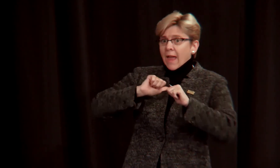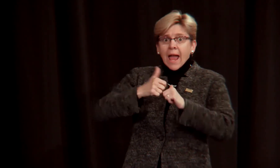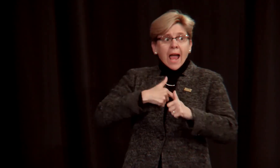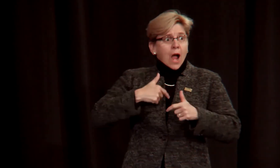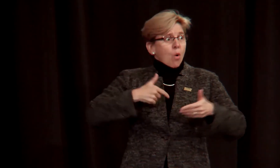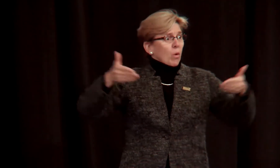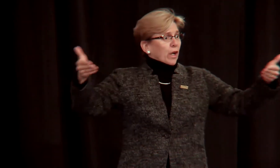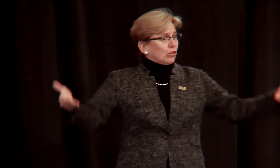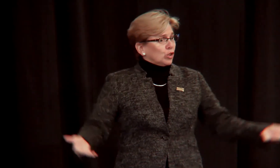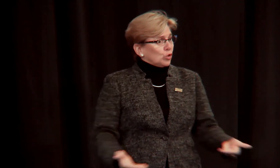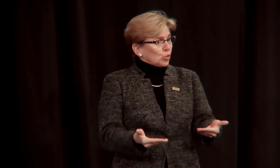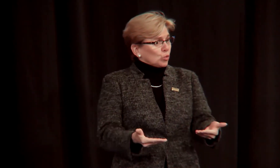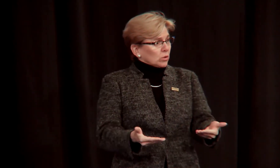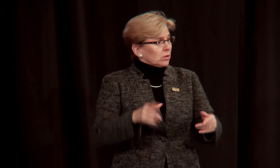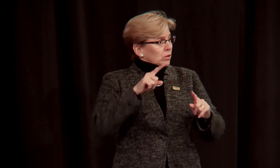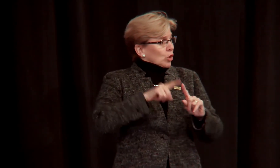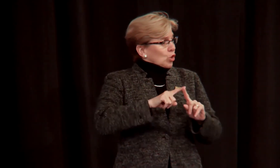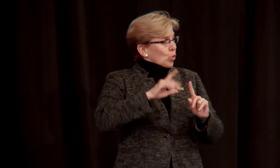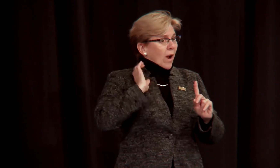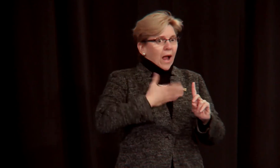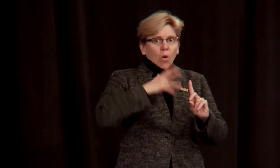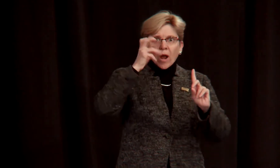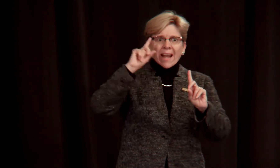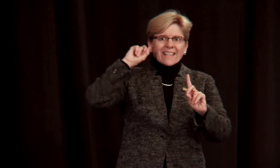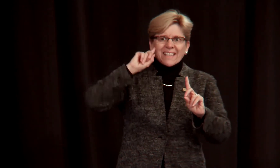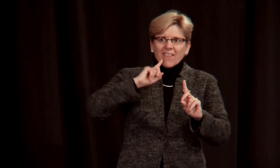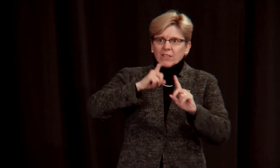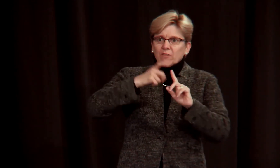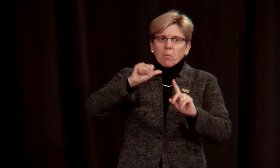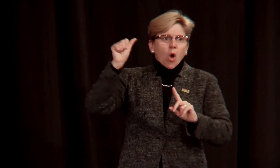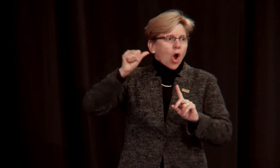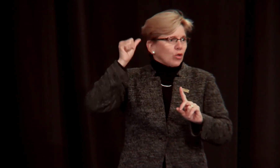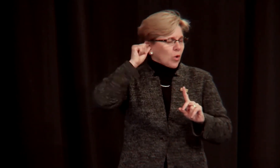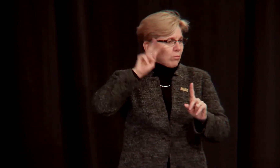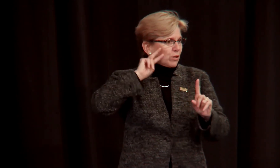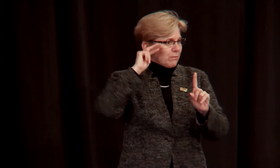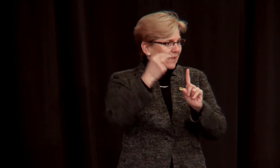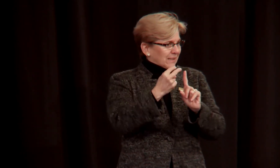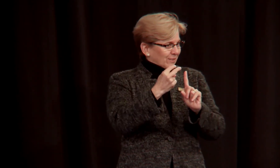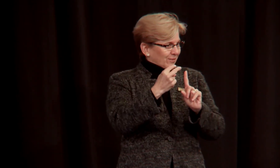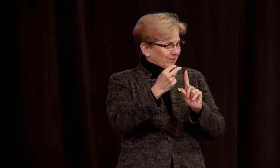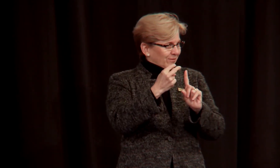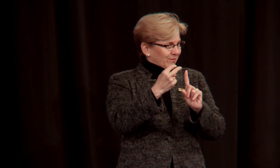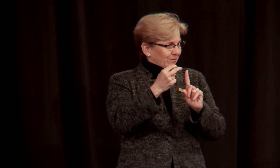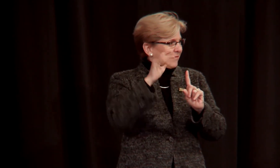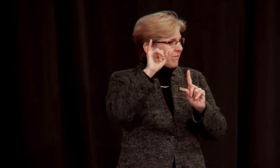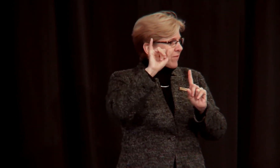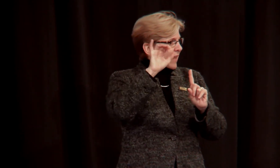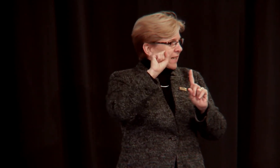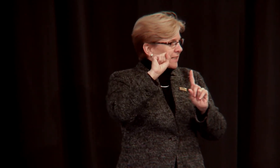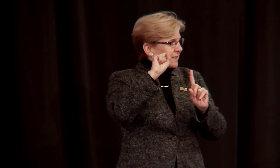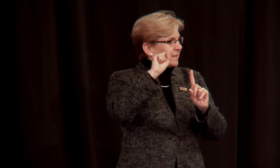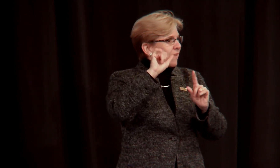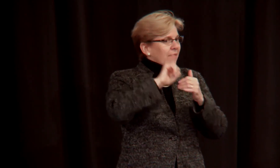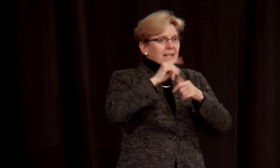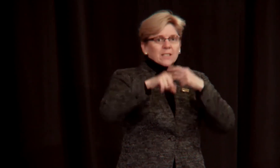and this includes my own experience was that deafness was framed through an audiological perspective.